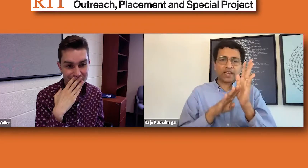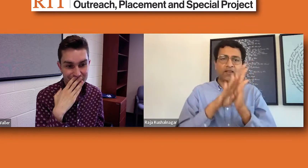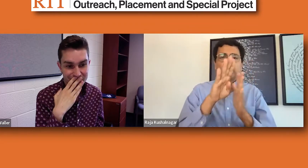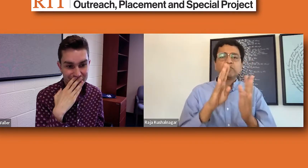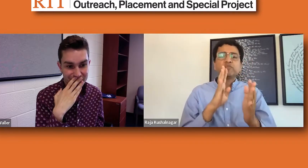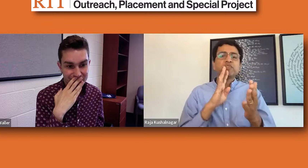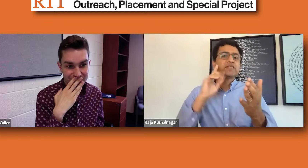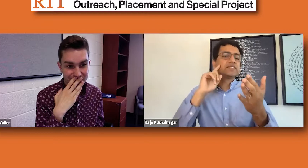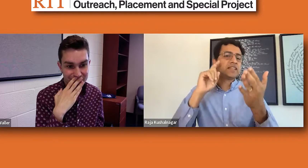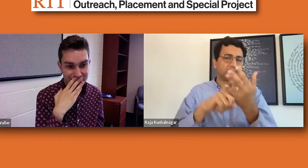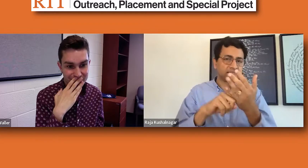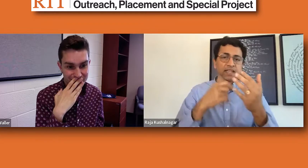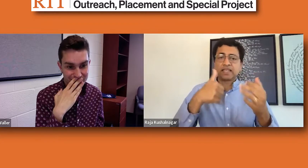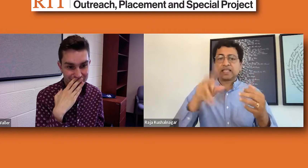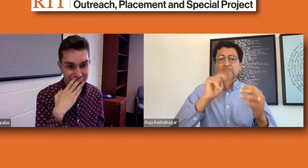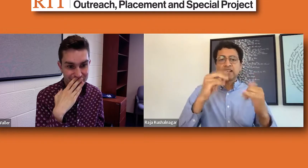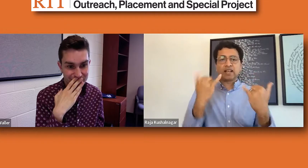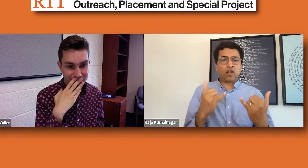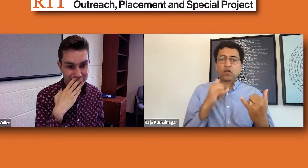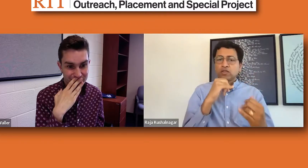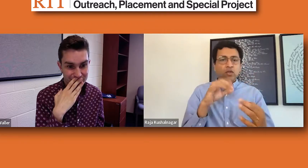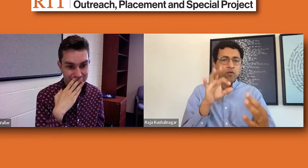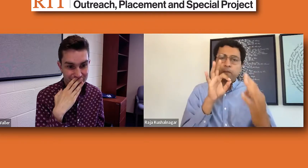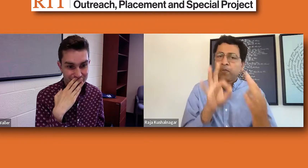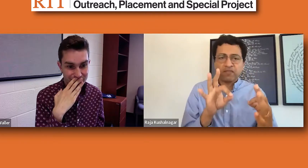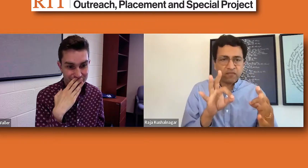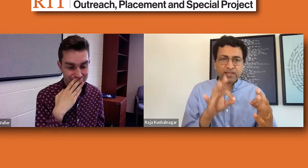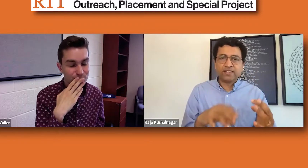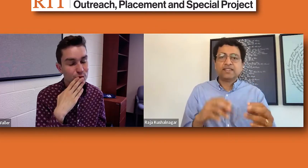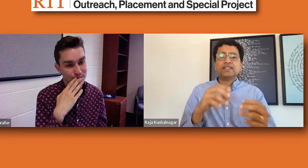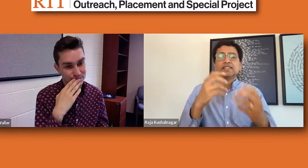Yeah, we're we're spending millions of dollars right now on speech recognition technologies,